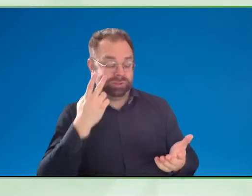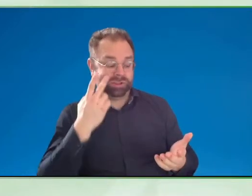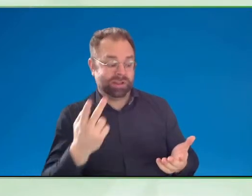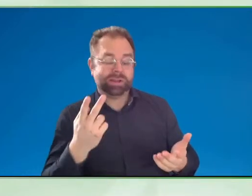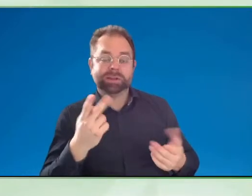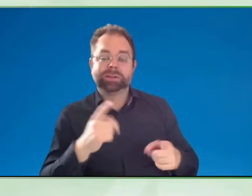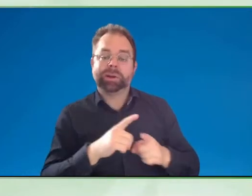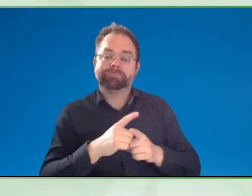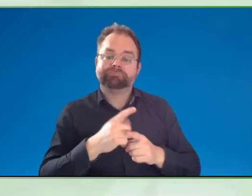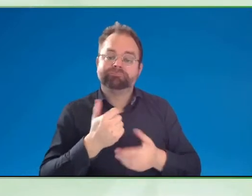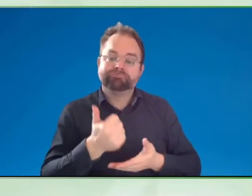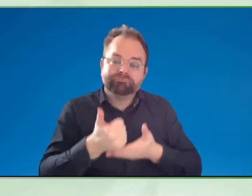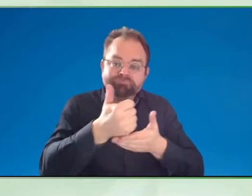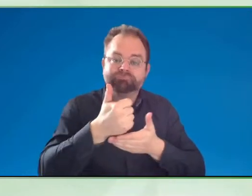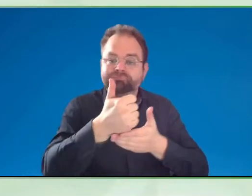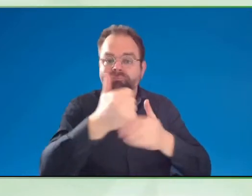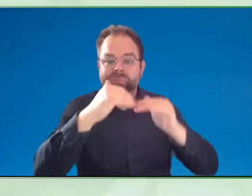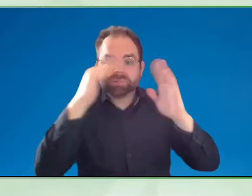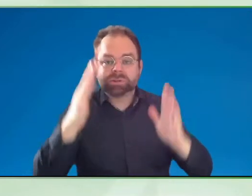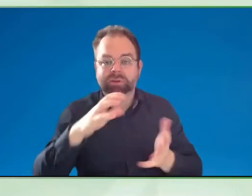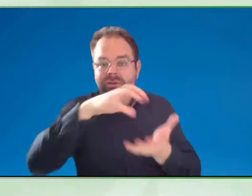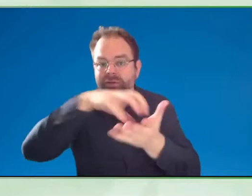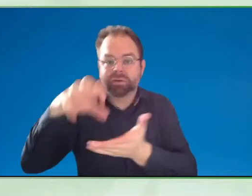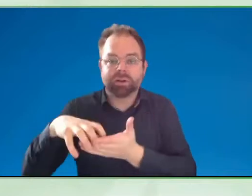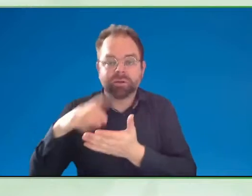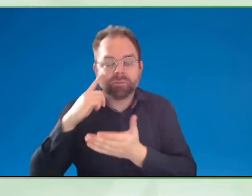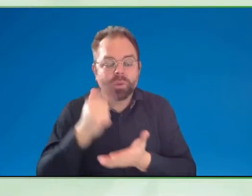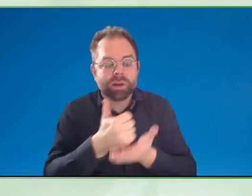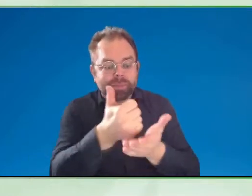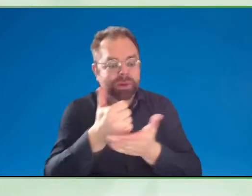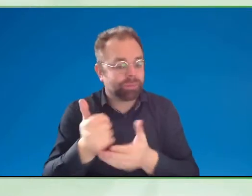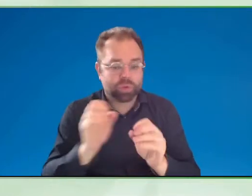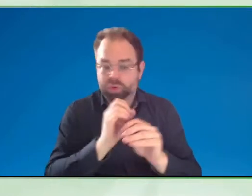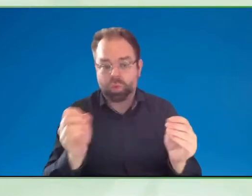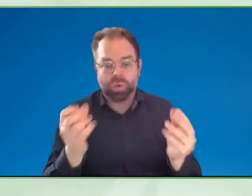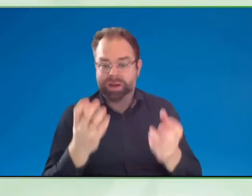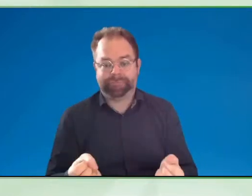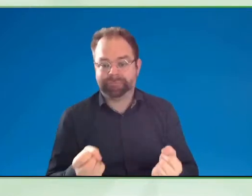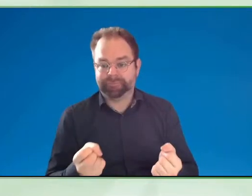We would like to say that there is a huge gap in this process and there is much more